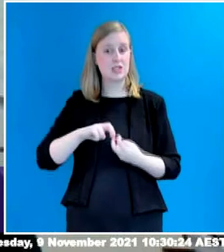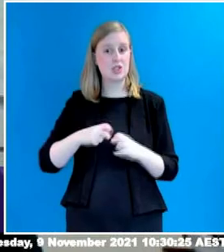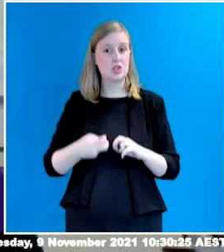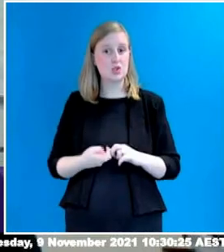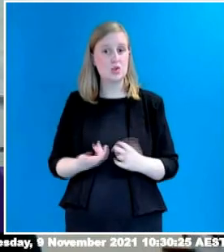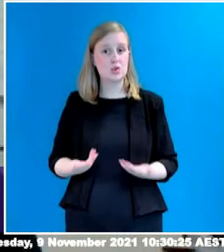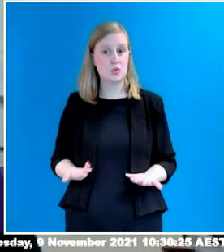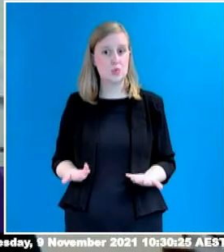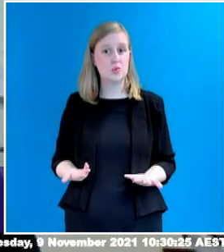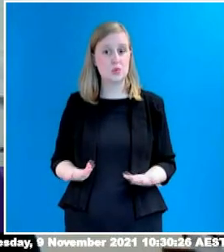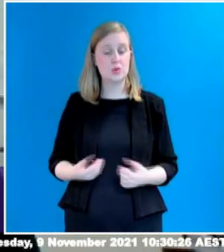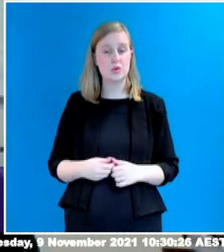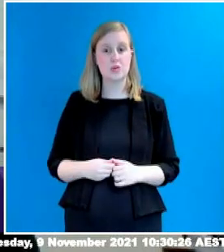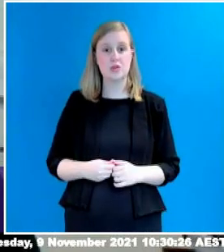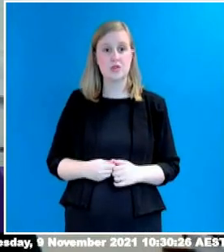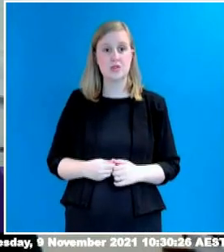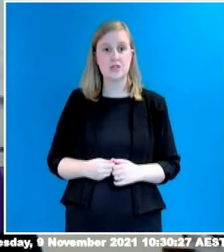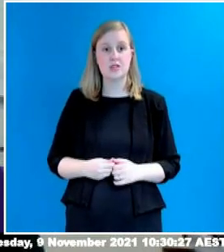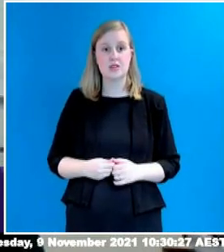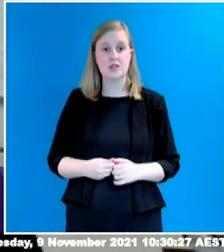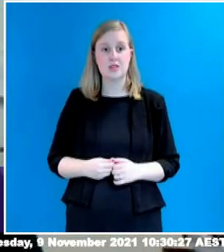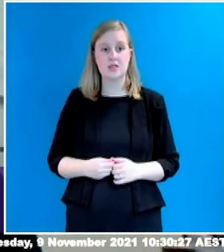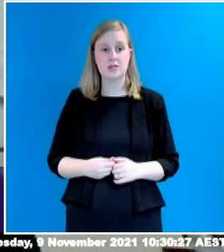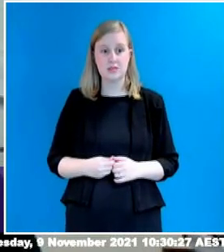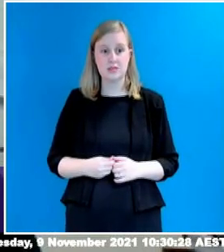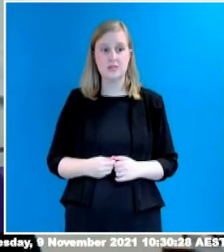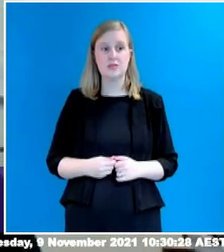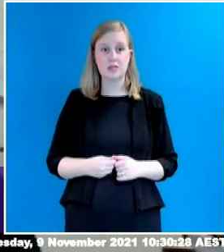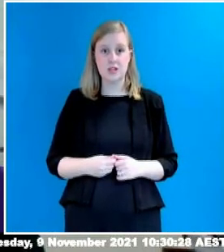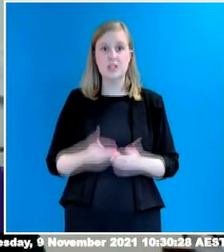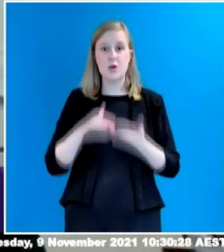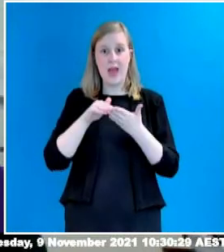or some of the actions we see into abuse or neglect.